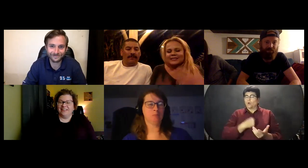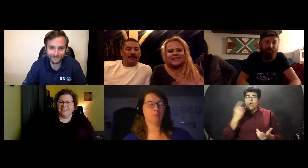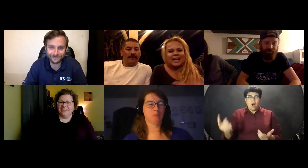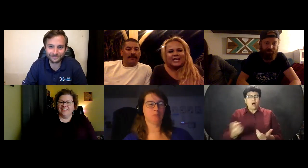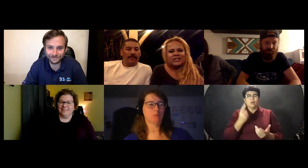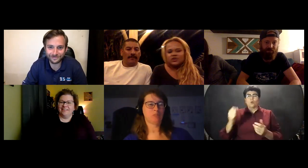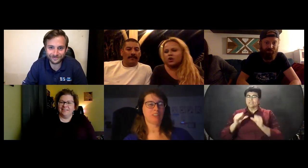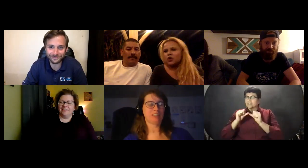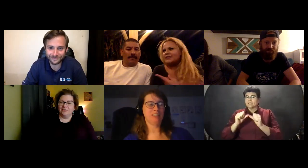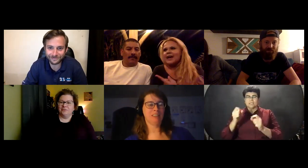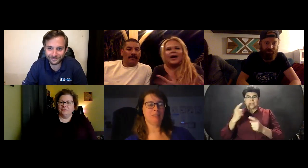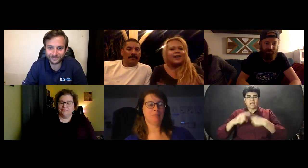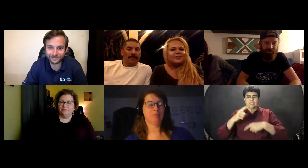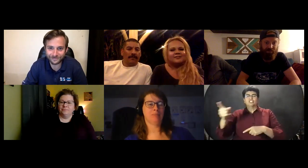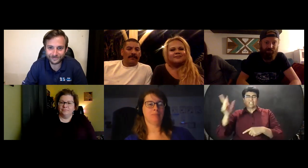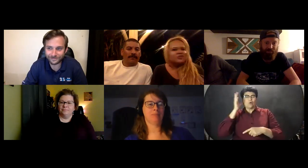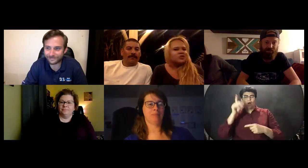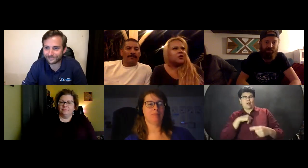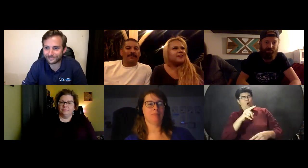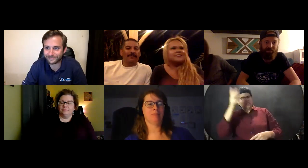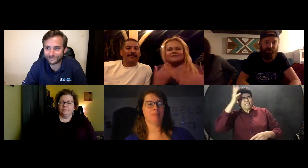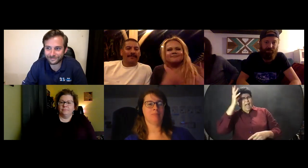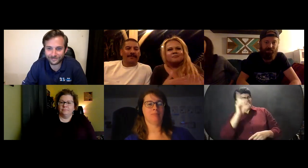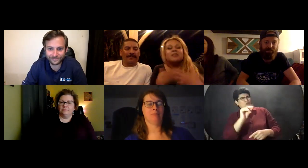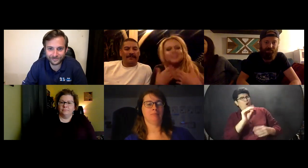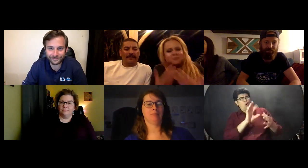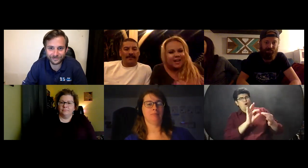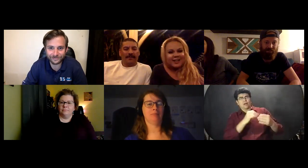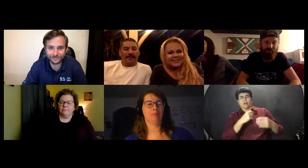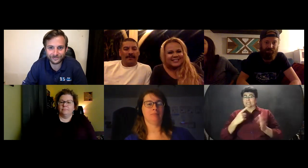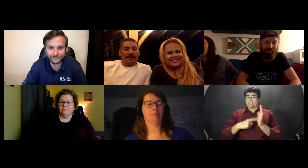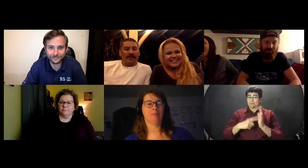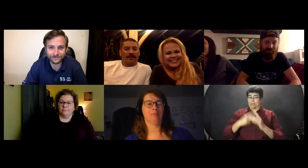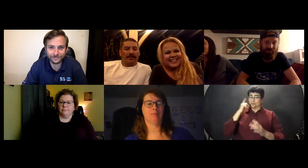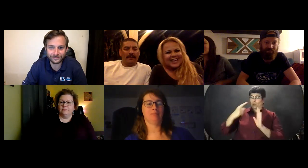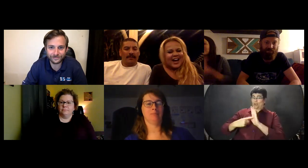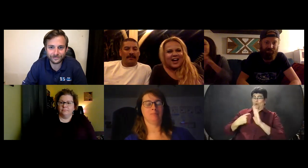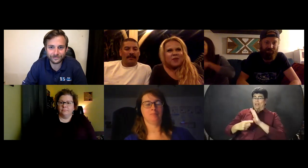signing she'll correct